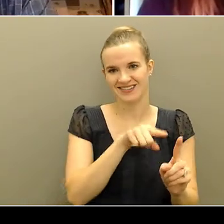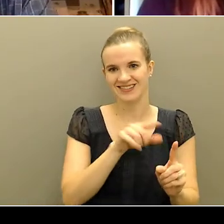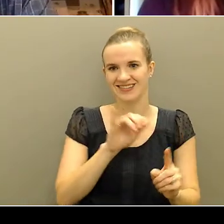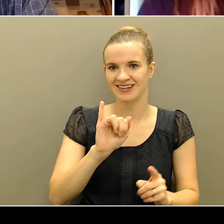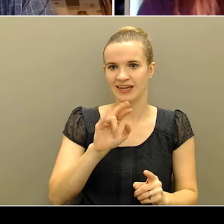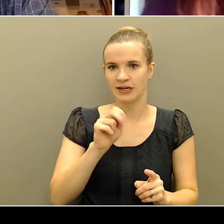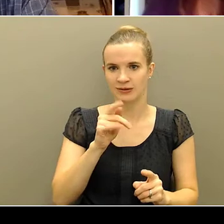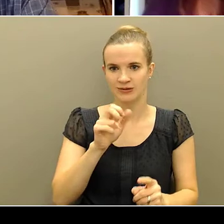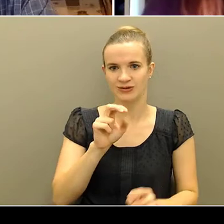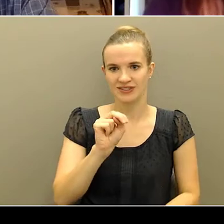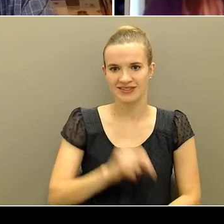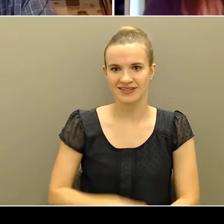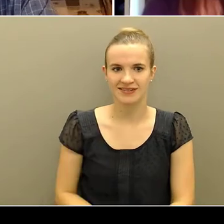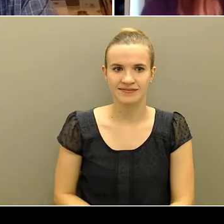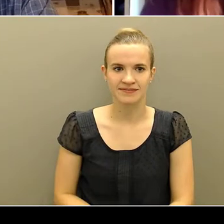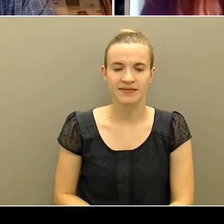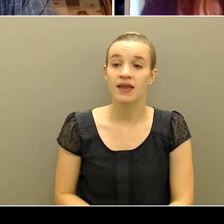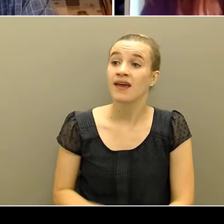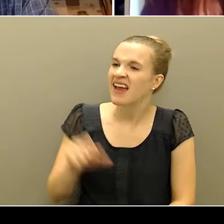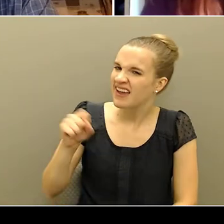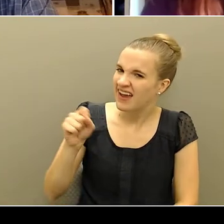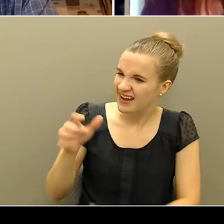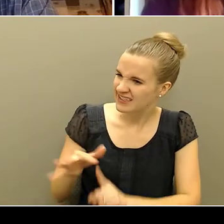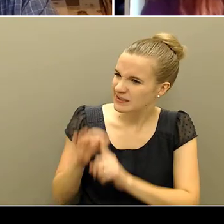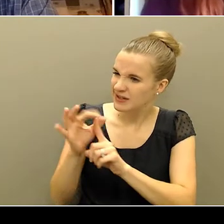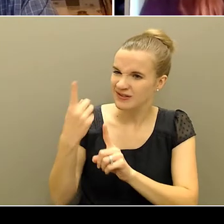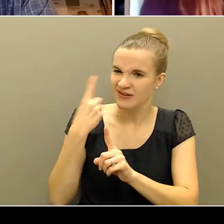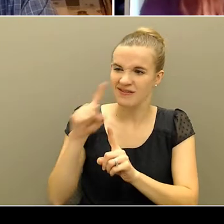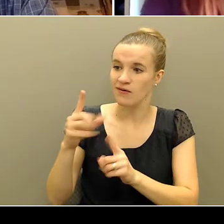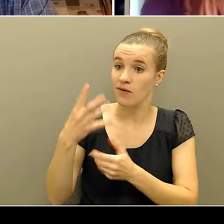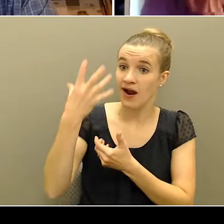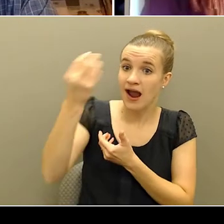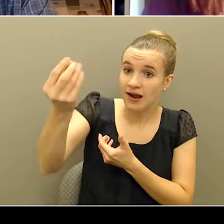where like inclusion really plays a part with because, you know, there's a lot of